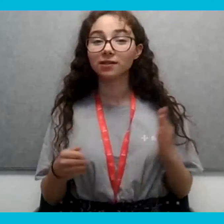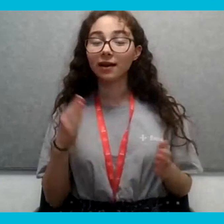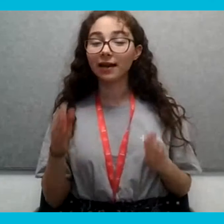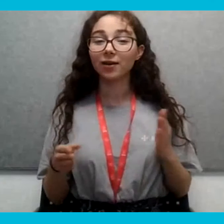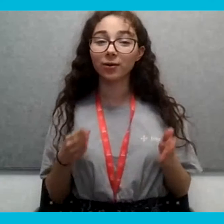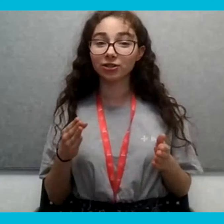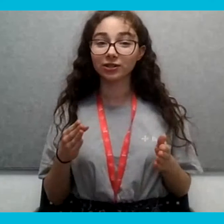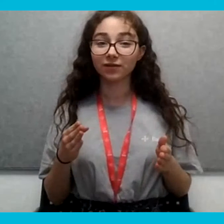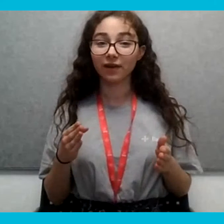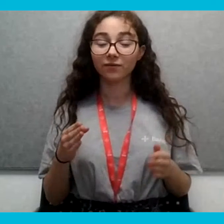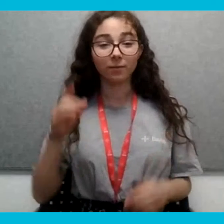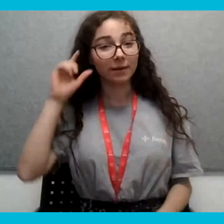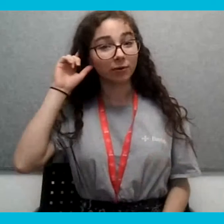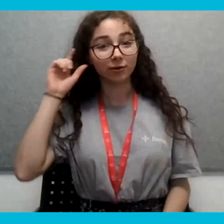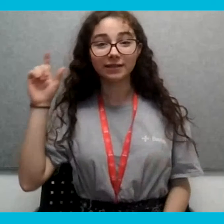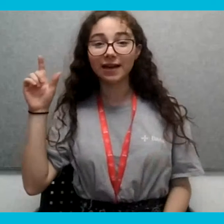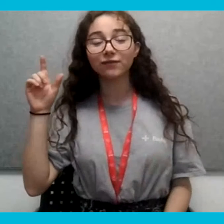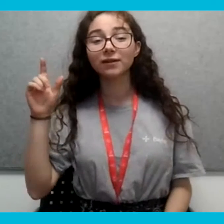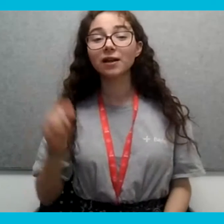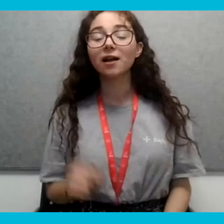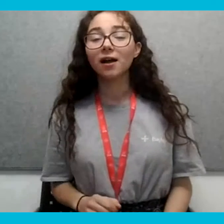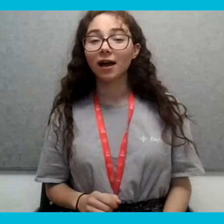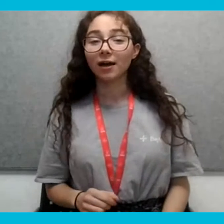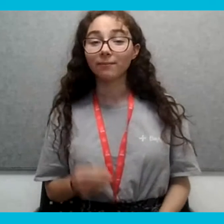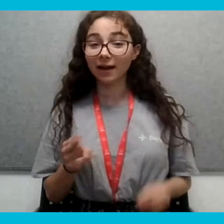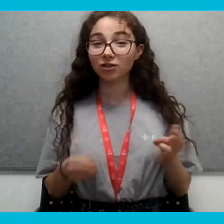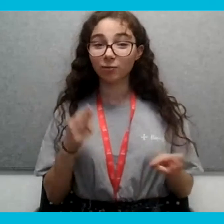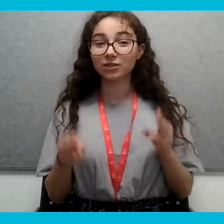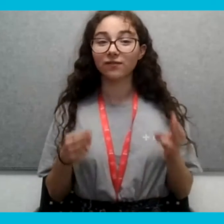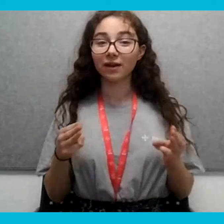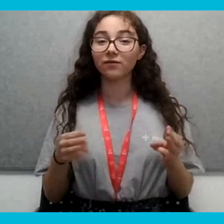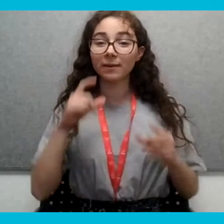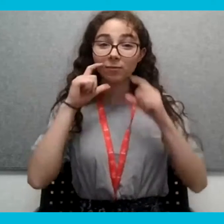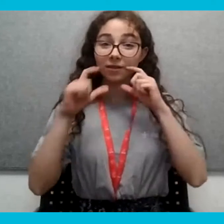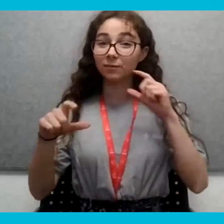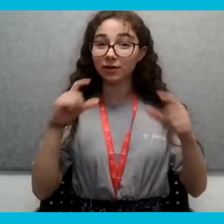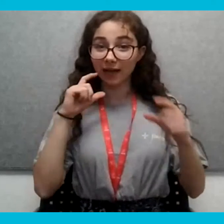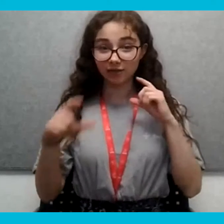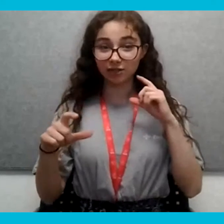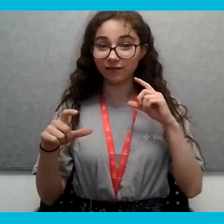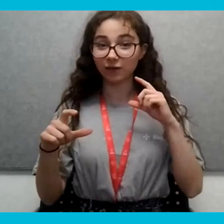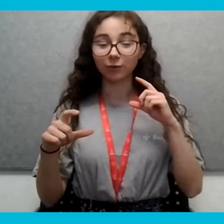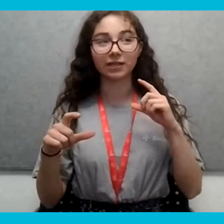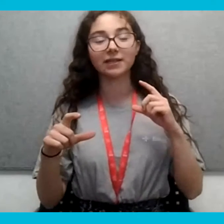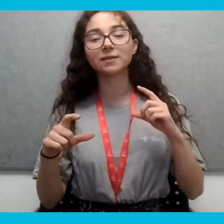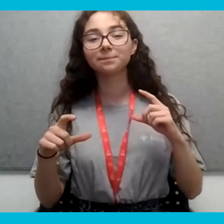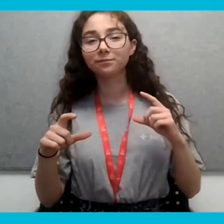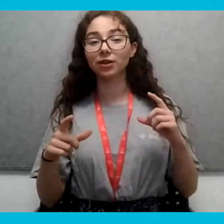Because sign language is developed for people who are deaf. Makaton was developed for people with communication difficulties.